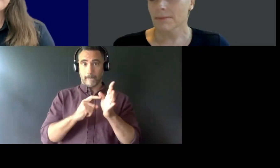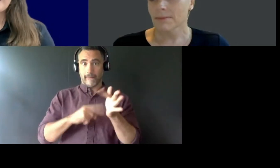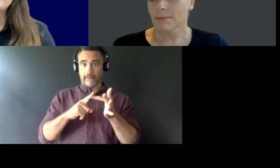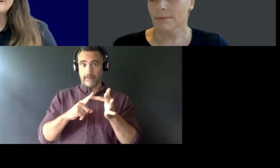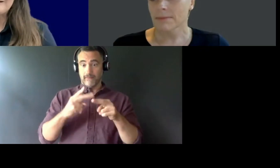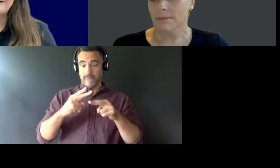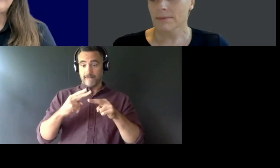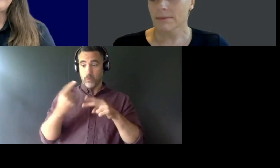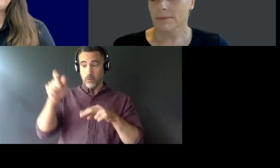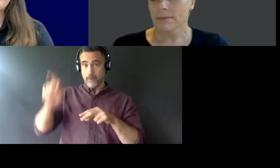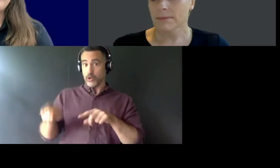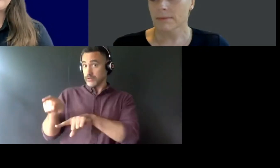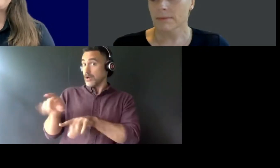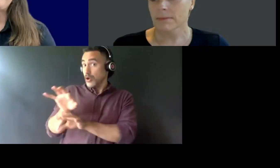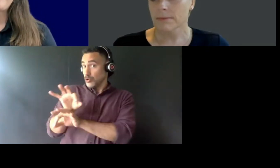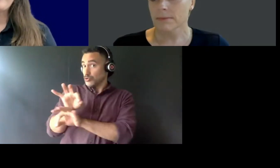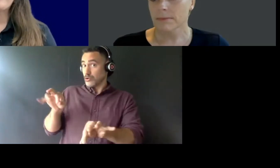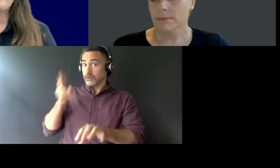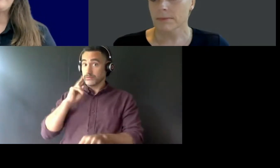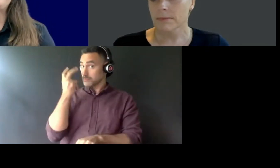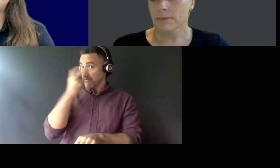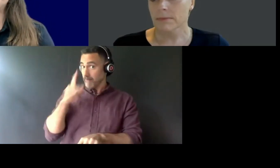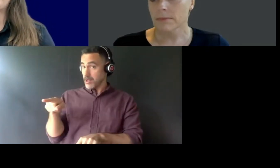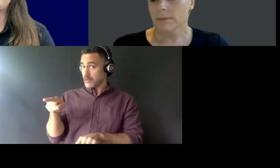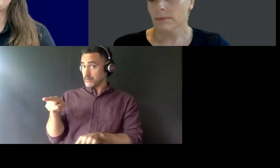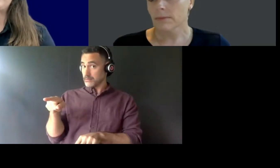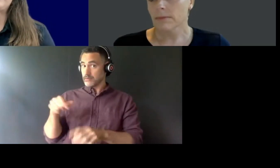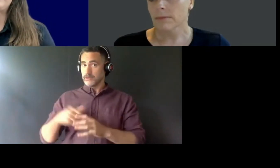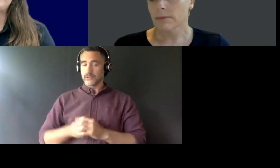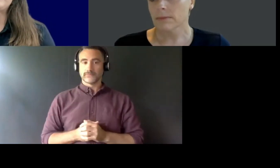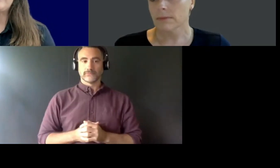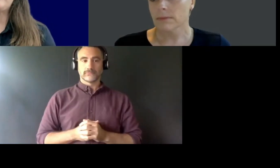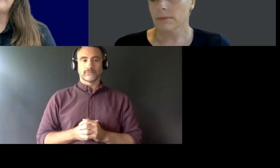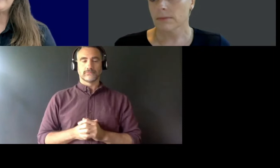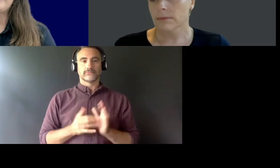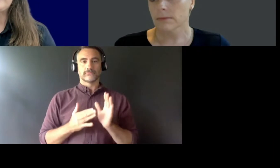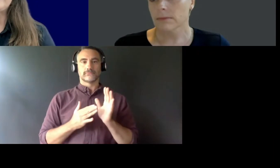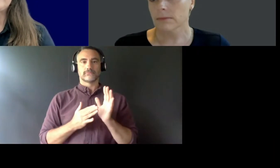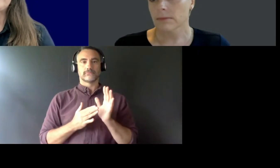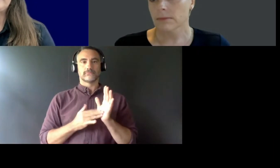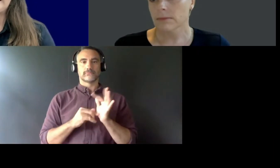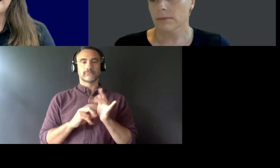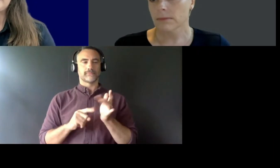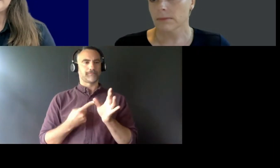Absolutely you could. You would just need to delete anything that